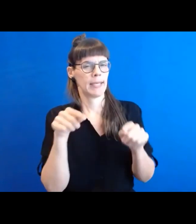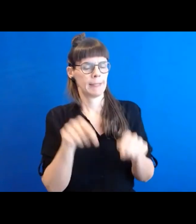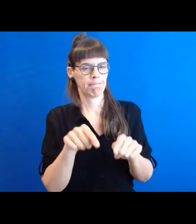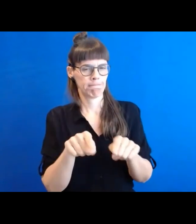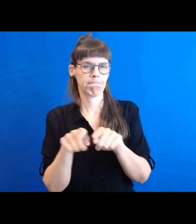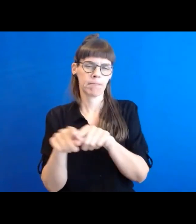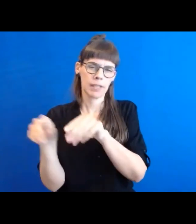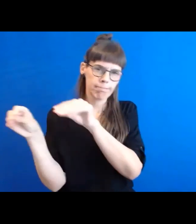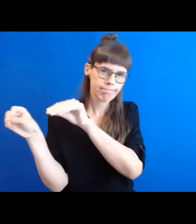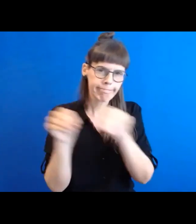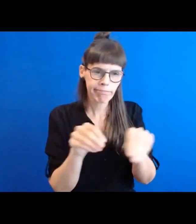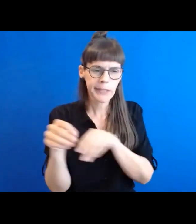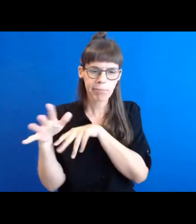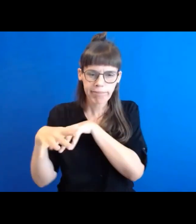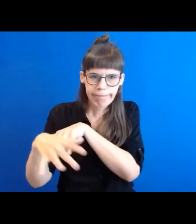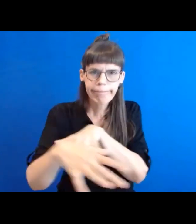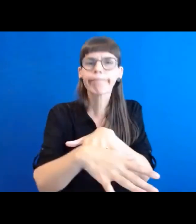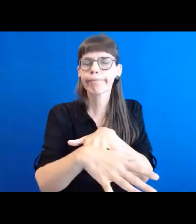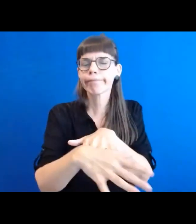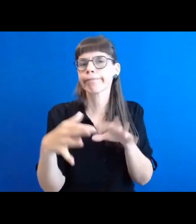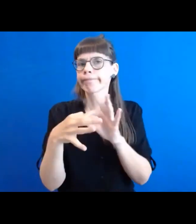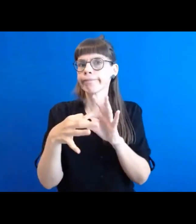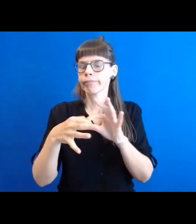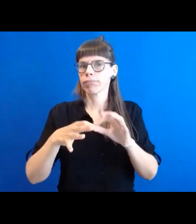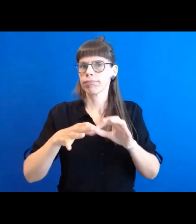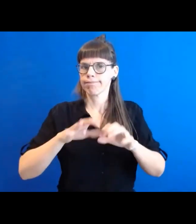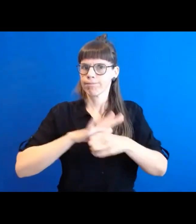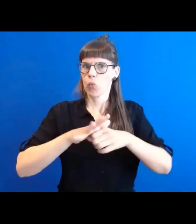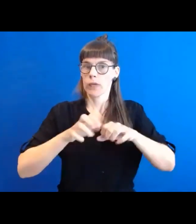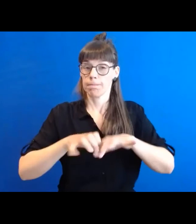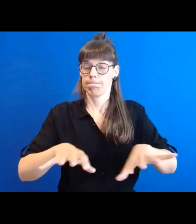saw and that happened with people with disabilities when it comes